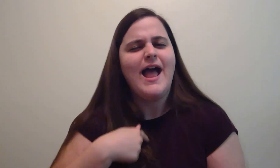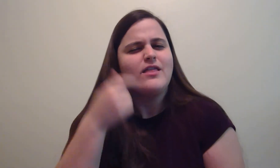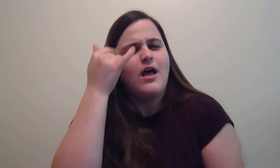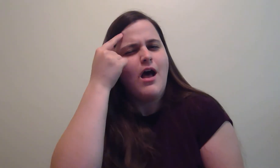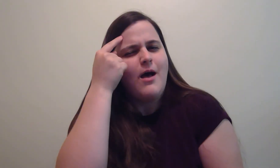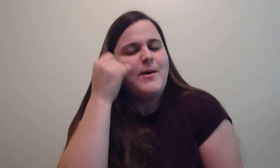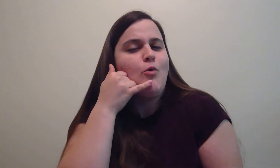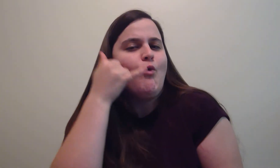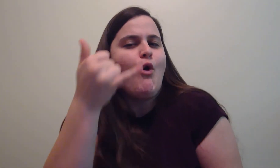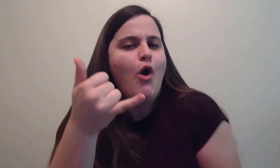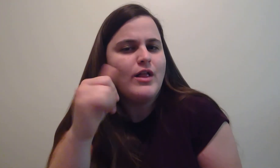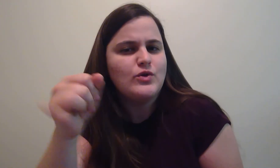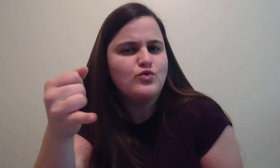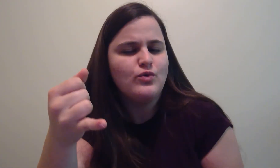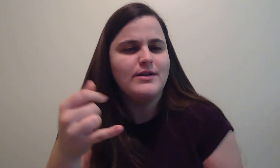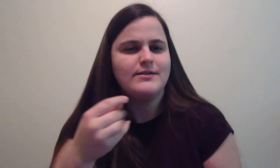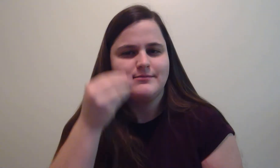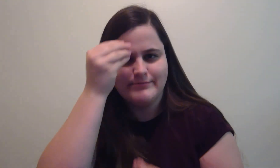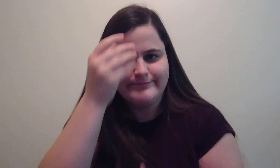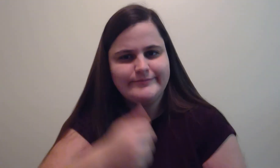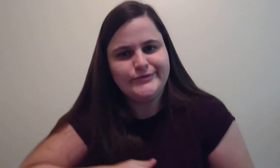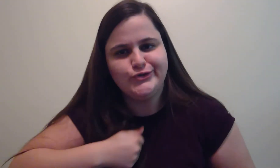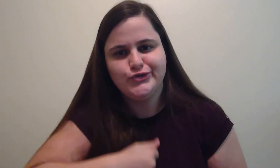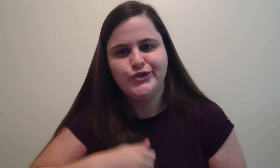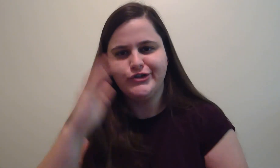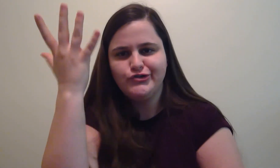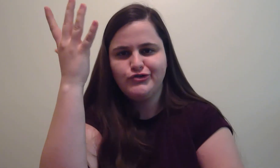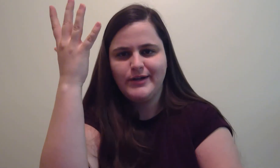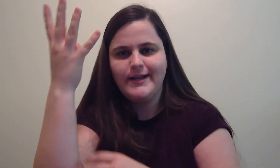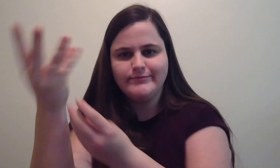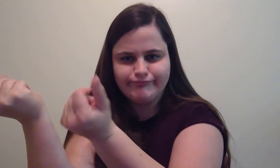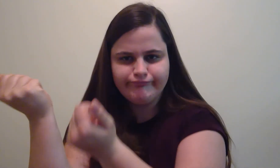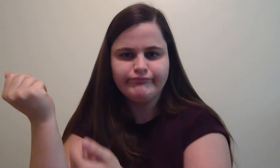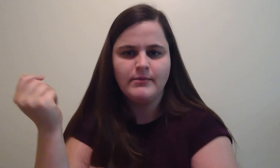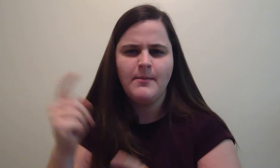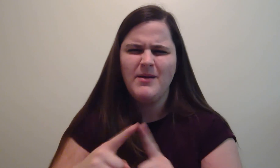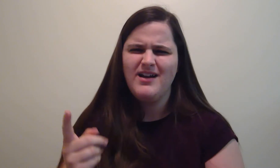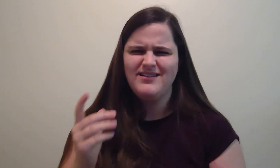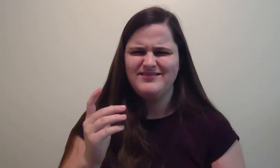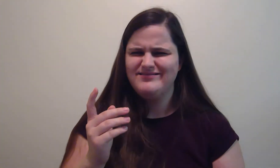I thought about calling Juli to tell her I was sorry they cut it down, but I didn't. It would have been, I don't know,